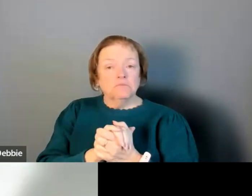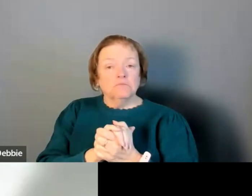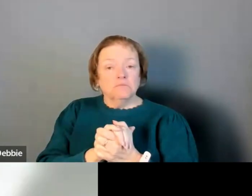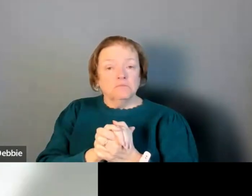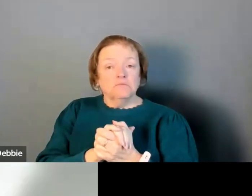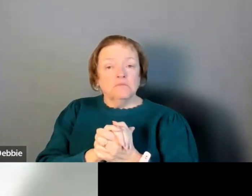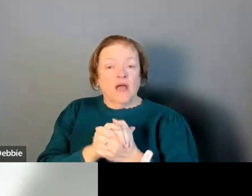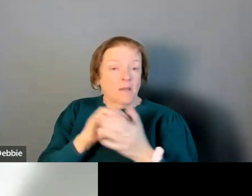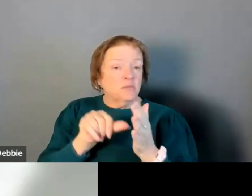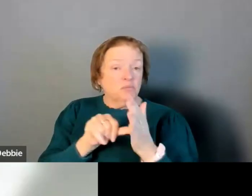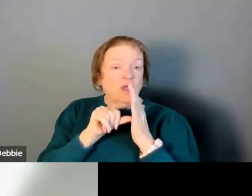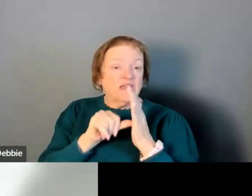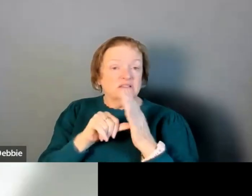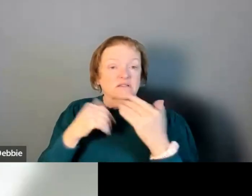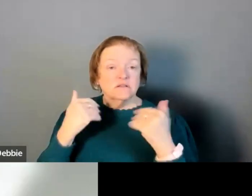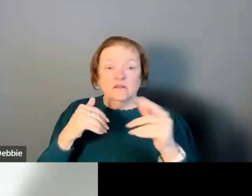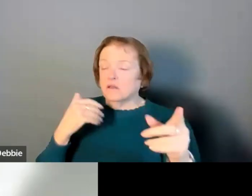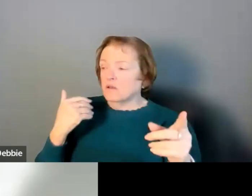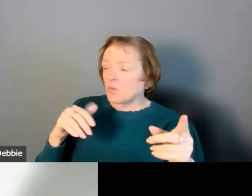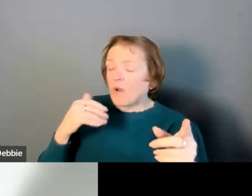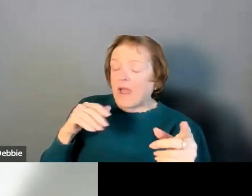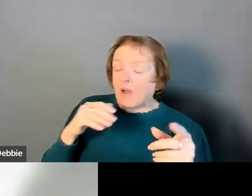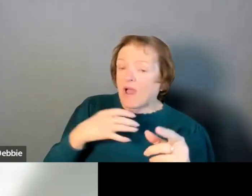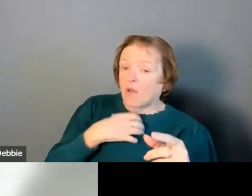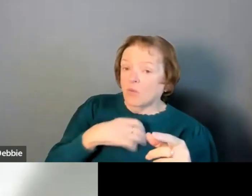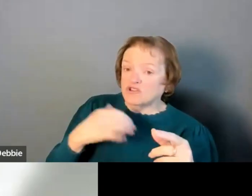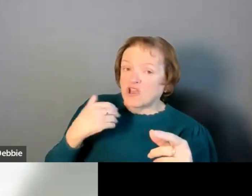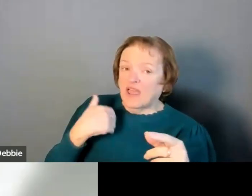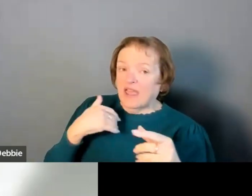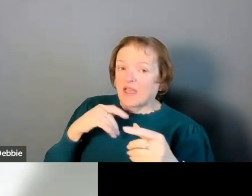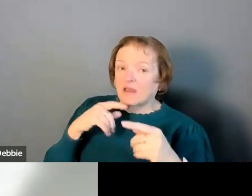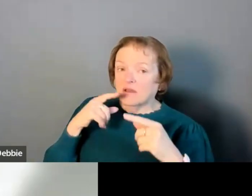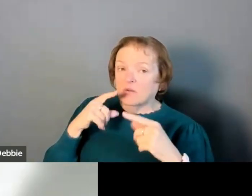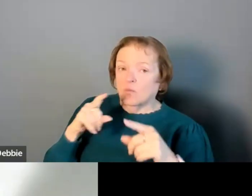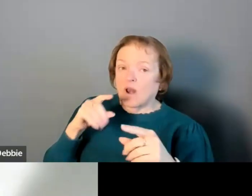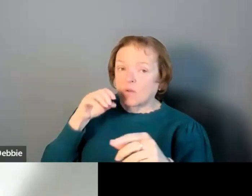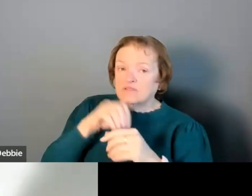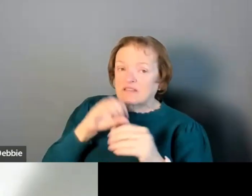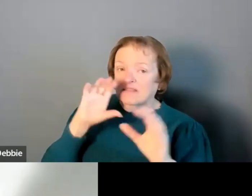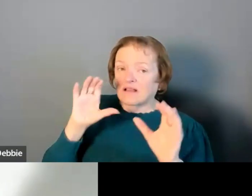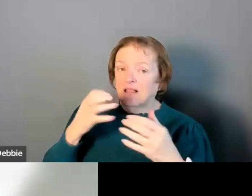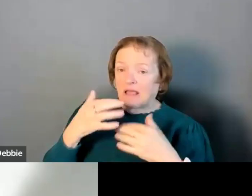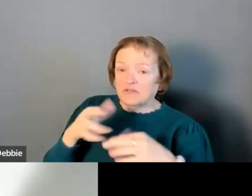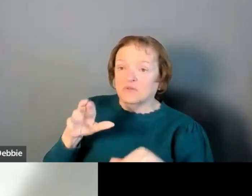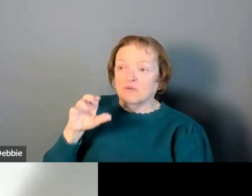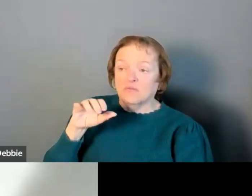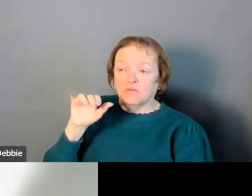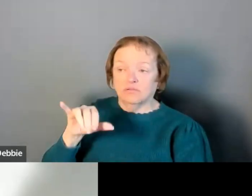That yes, man, I wish I would have had one of those whenever I was in the classroom. That sounds Amazing.